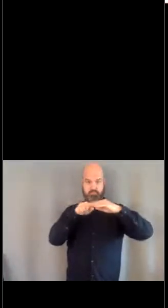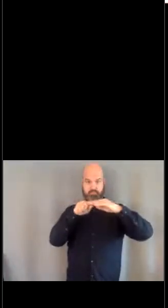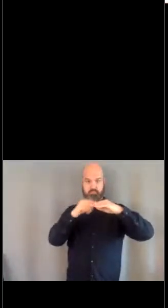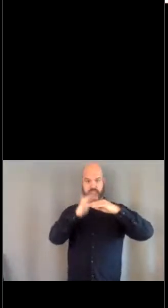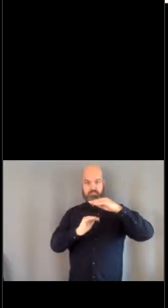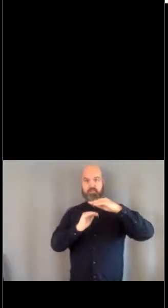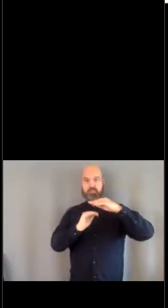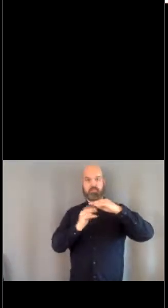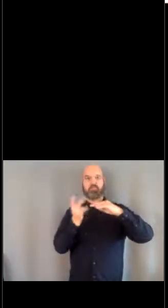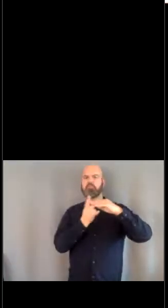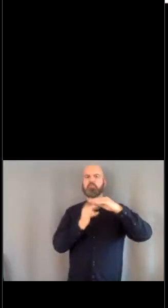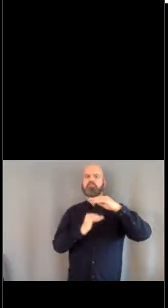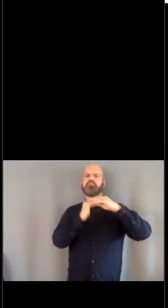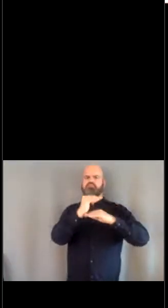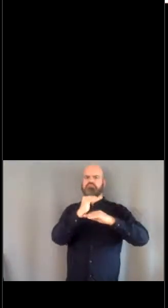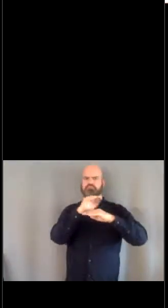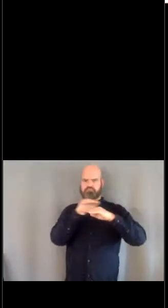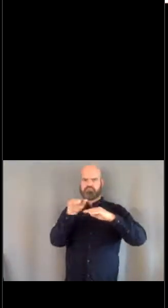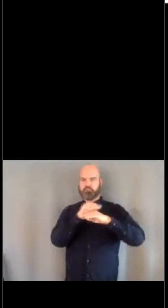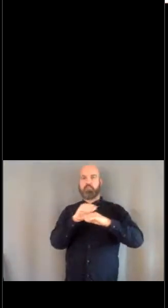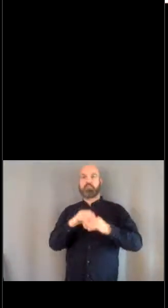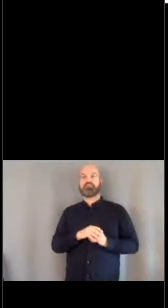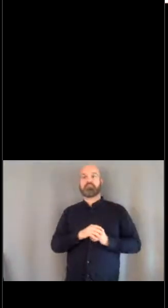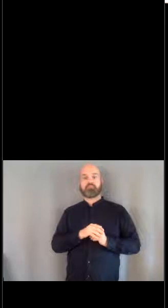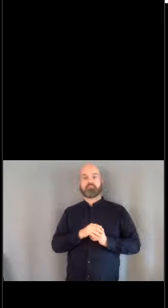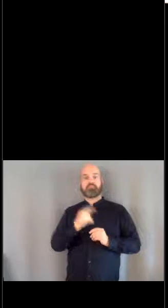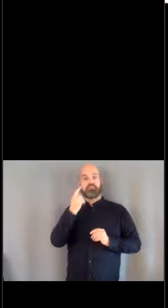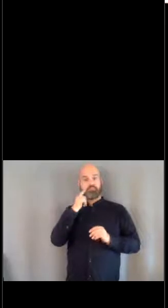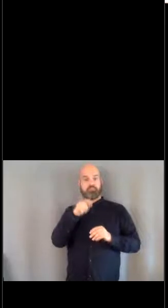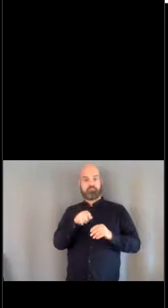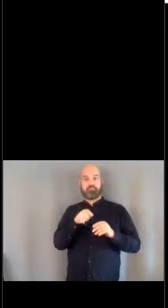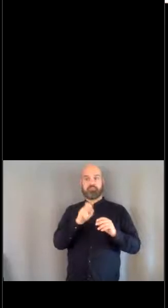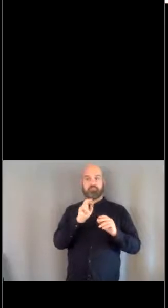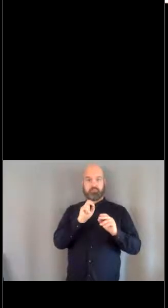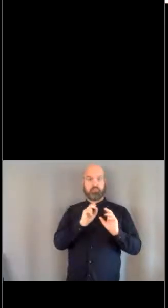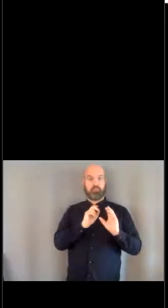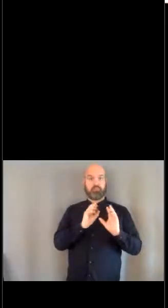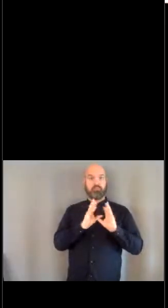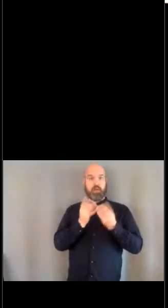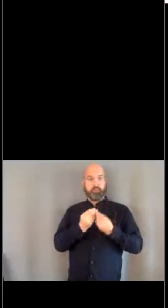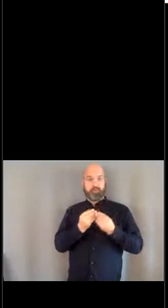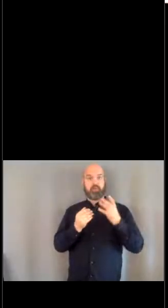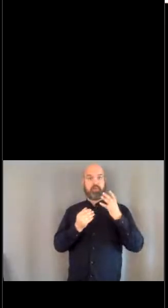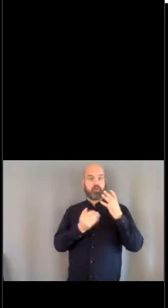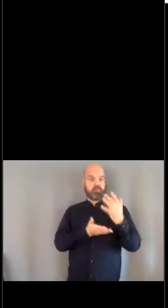the extra costs of disability, that household would still not achieve